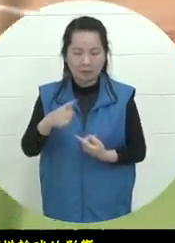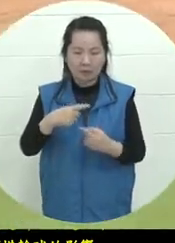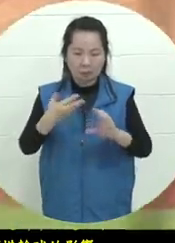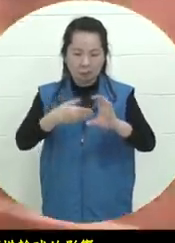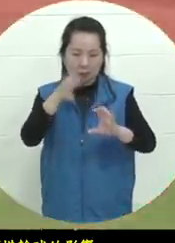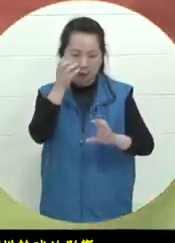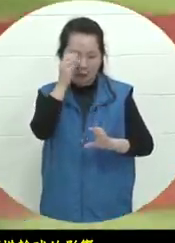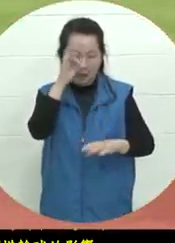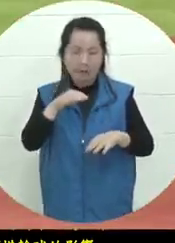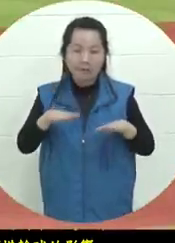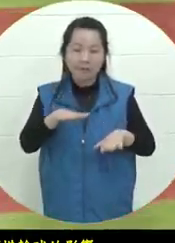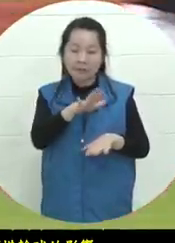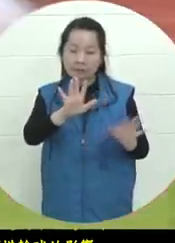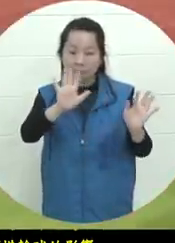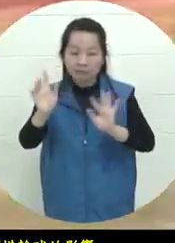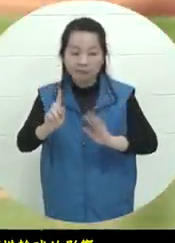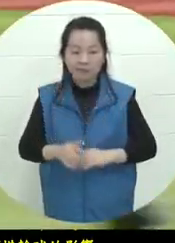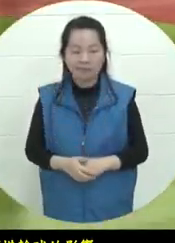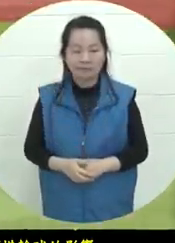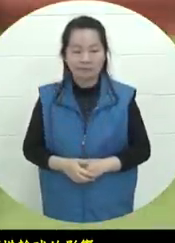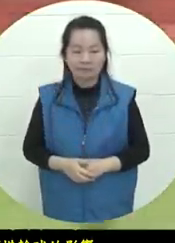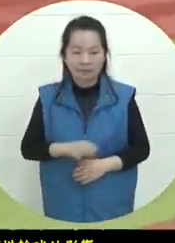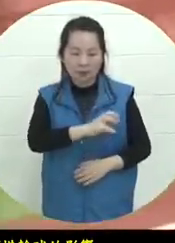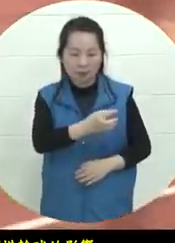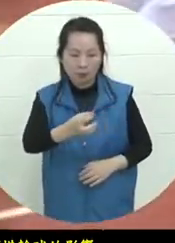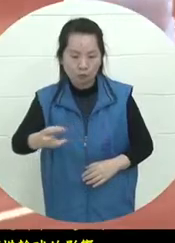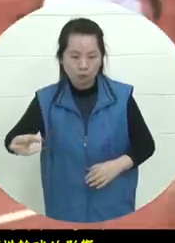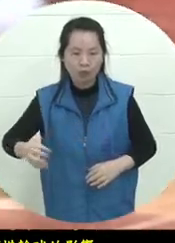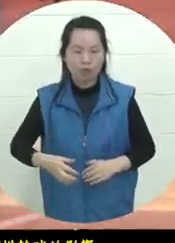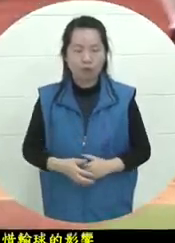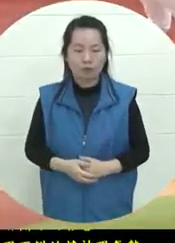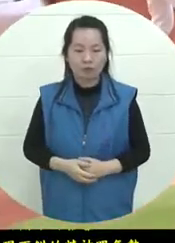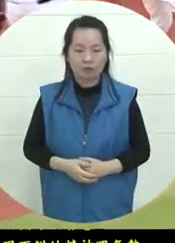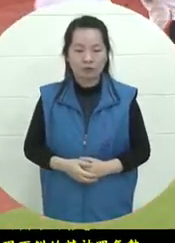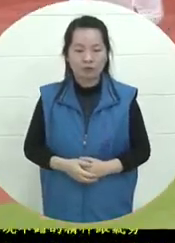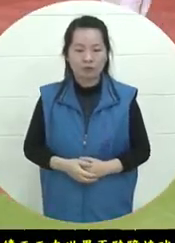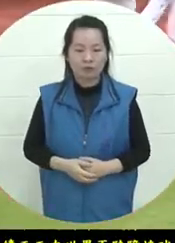first look at the situation on the field. After the ball came out, Serge’s ground ball appeared. This ball